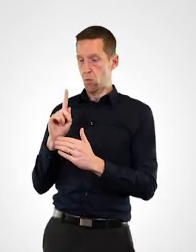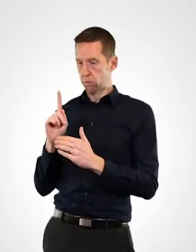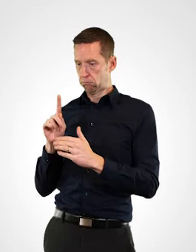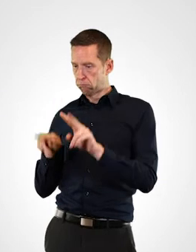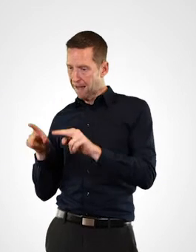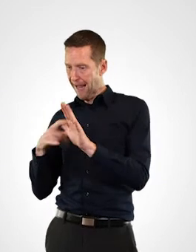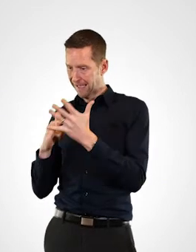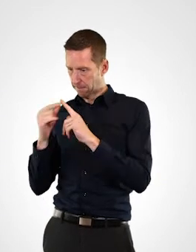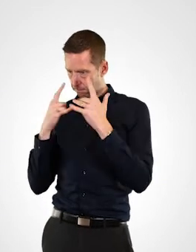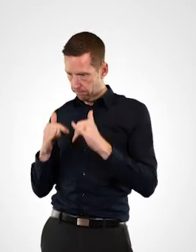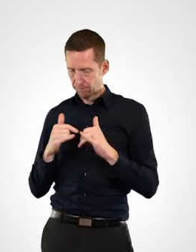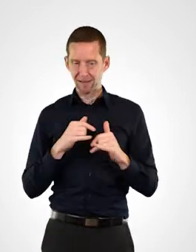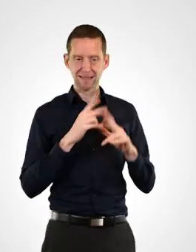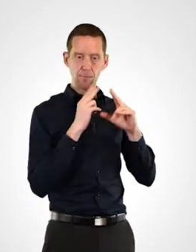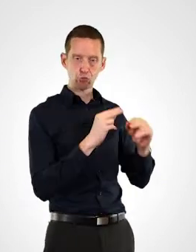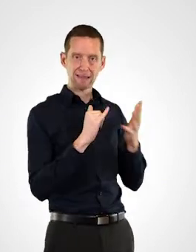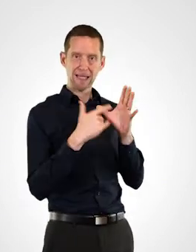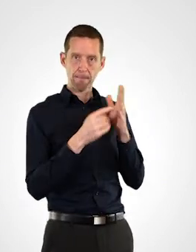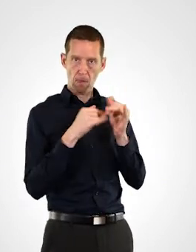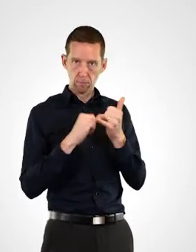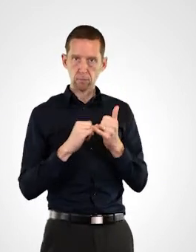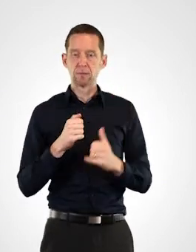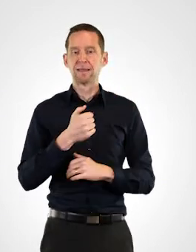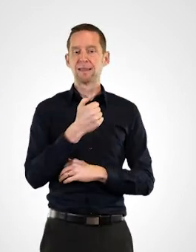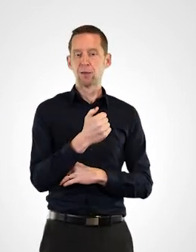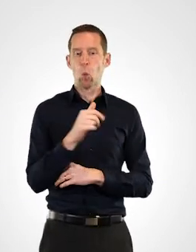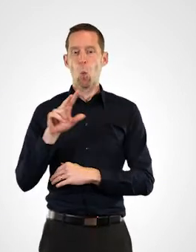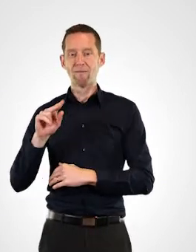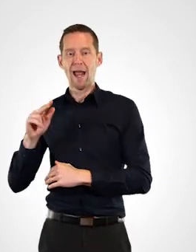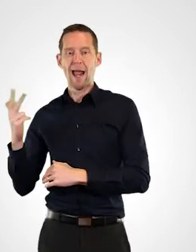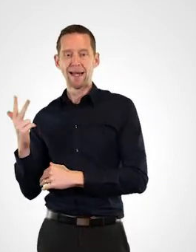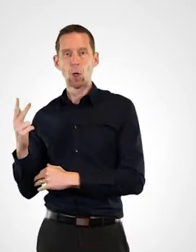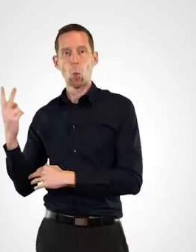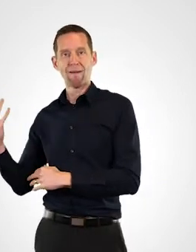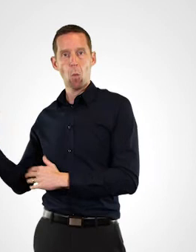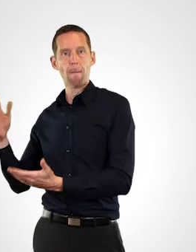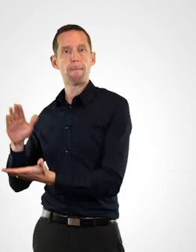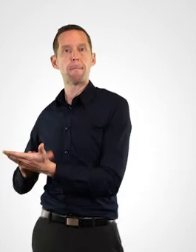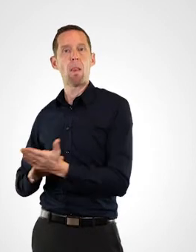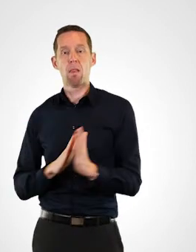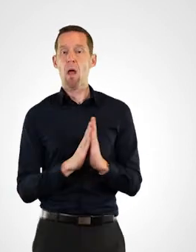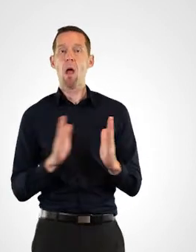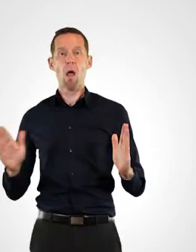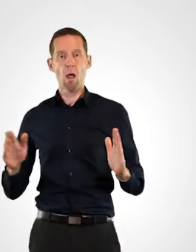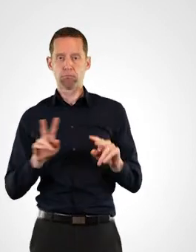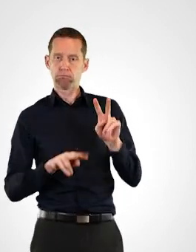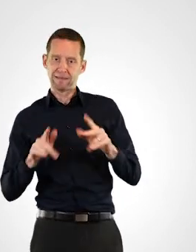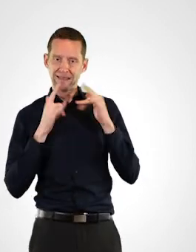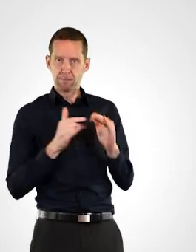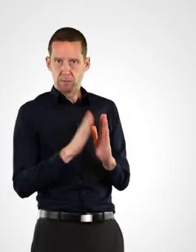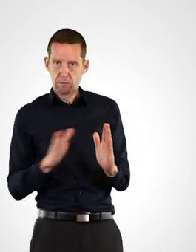and speech samples at 6, 12, 18 and 24 months of cochlear implant use